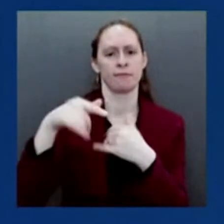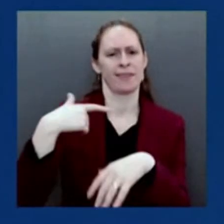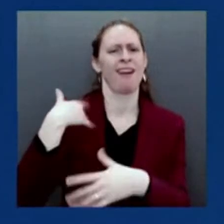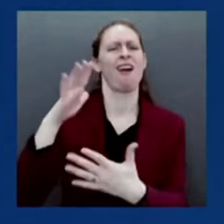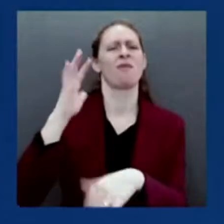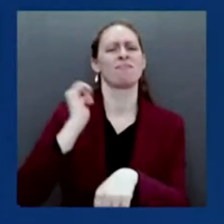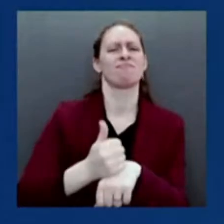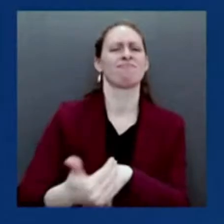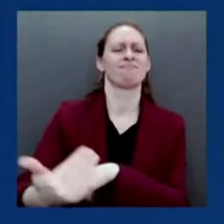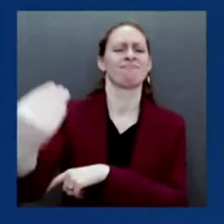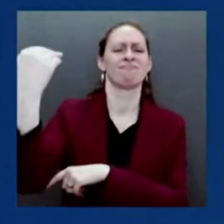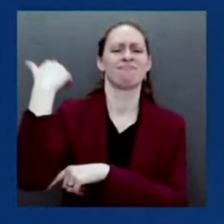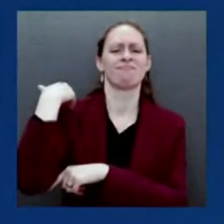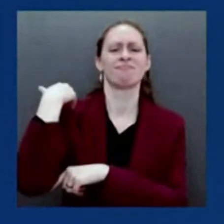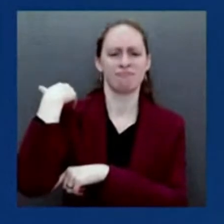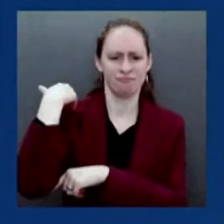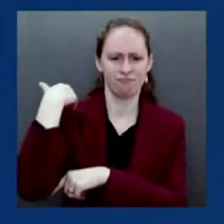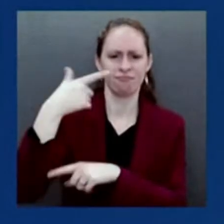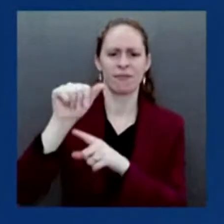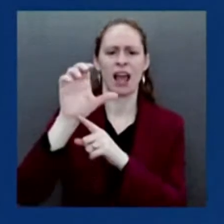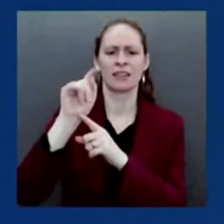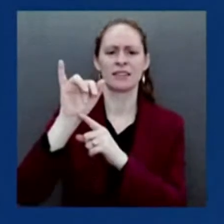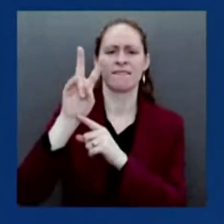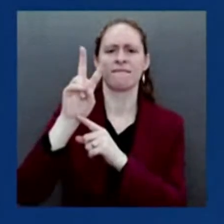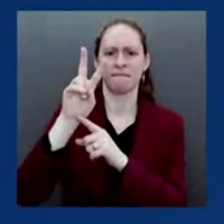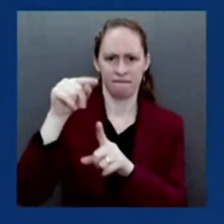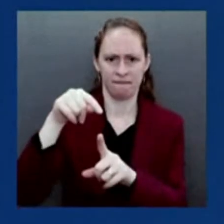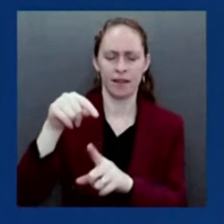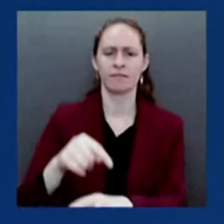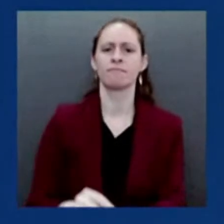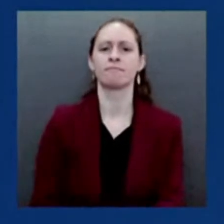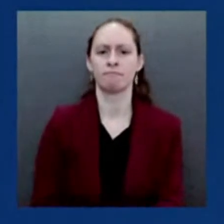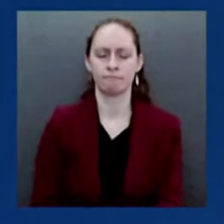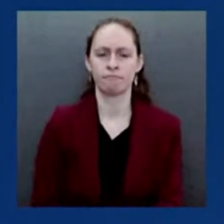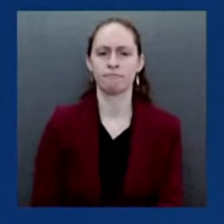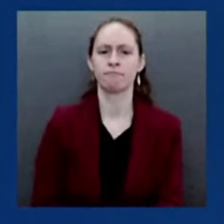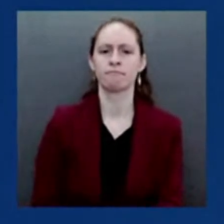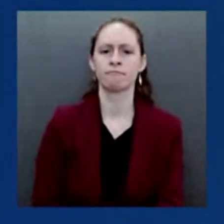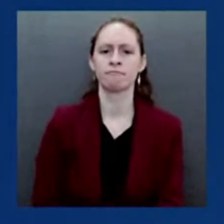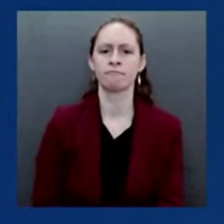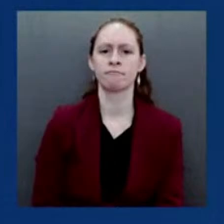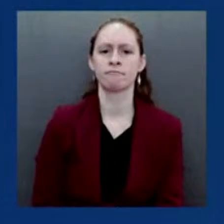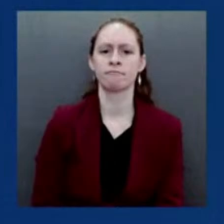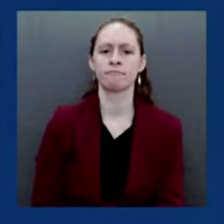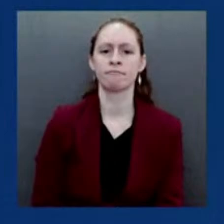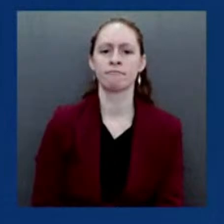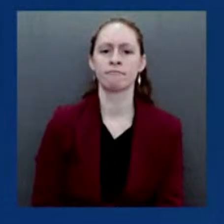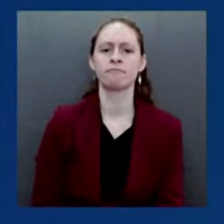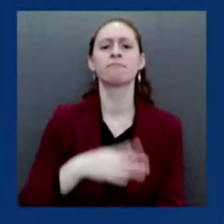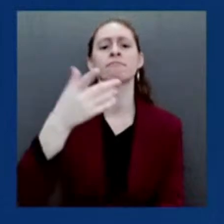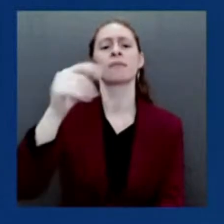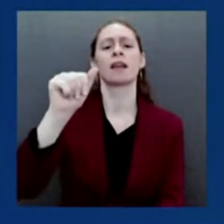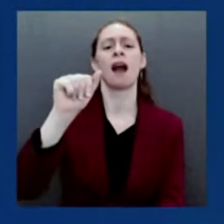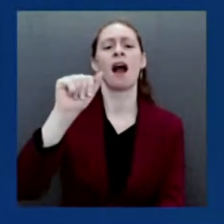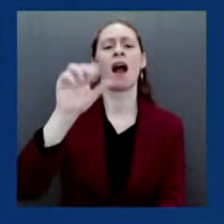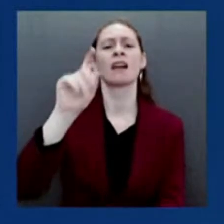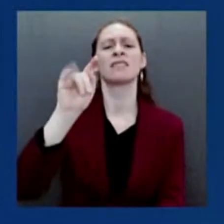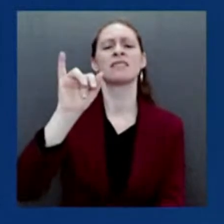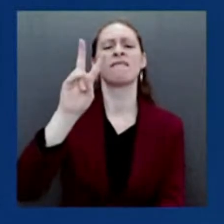ACCELERATED COVID-19 THERAPEUTIC INTERVENTION AND VACCINE PROGRAM, REFERRED TO AS ACTIVE, WHICH MANY OF YOU